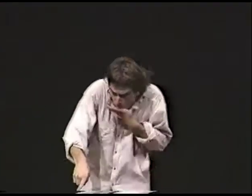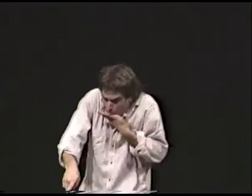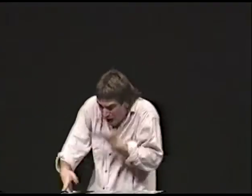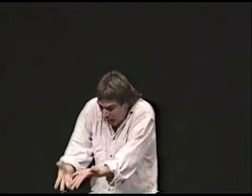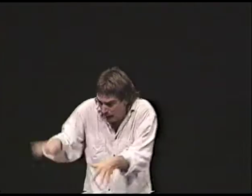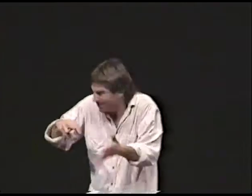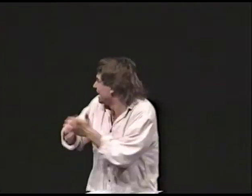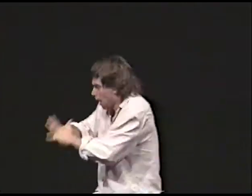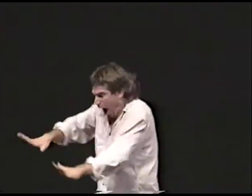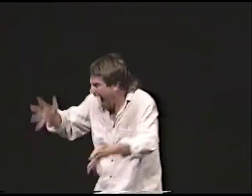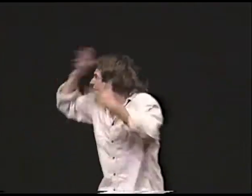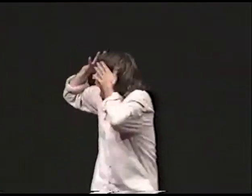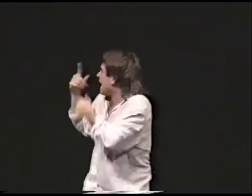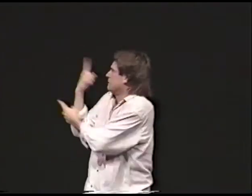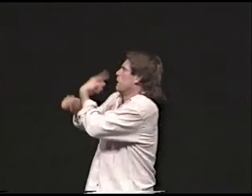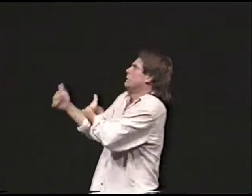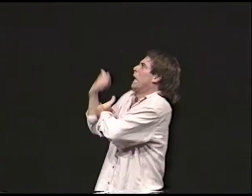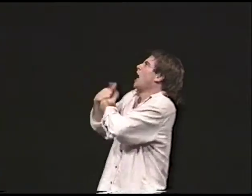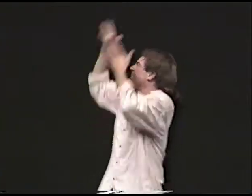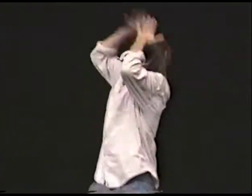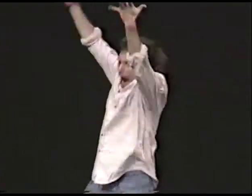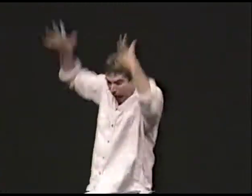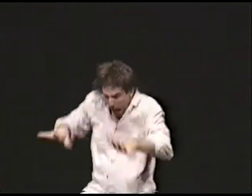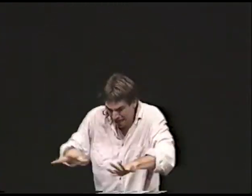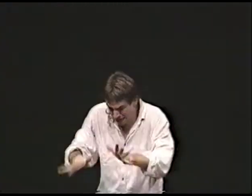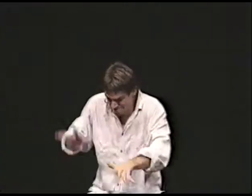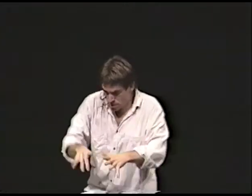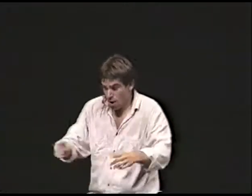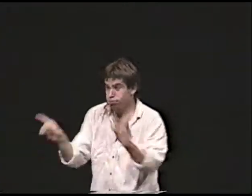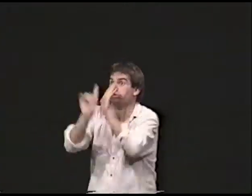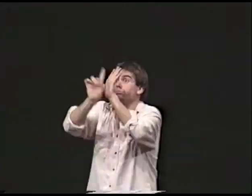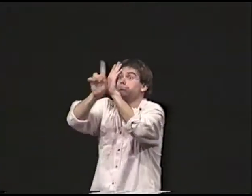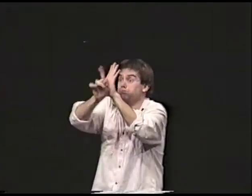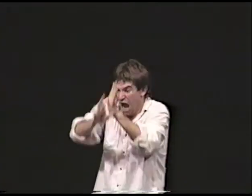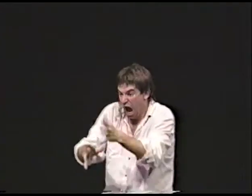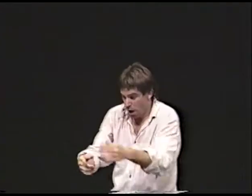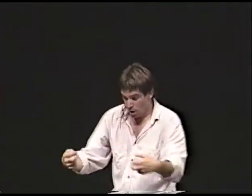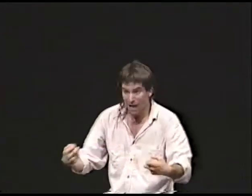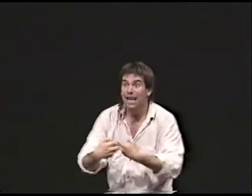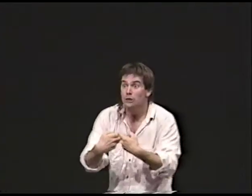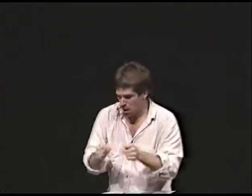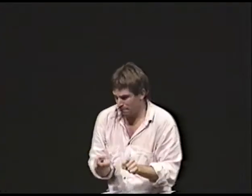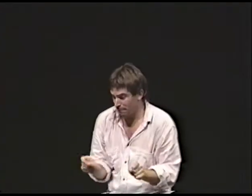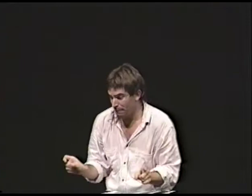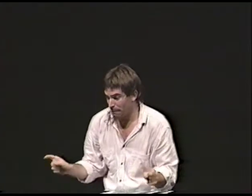I just pushed the button. You pushed the button? Oh my god, I pushed the button! Signing is dangerous. Ding, ding, ding, ding, ding, ding.